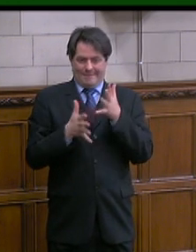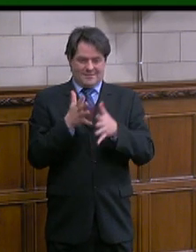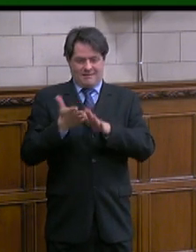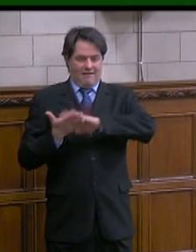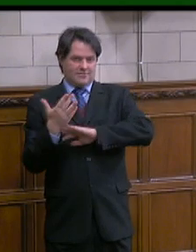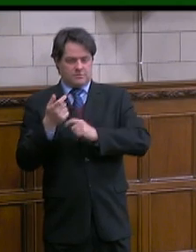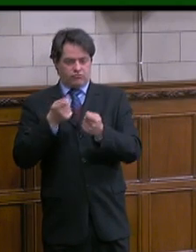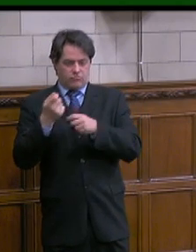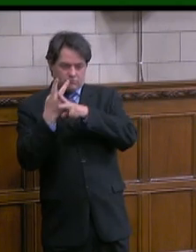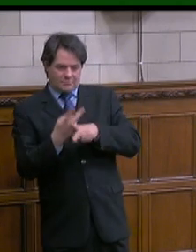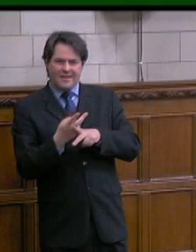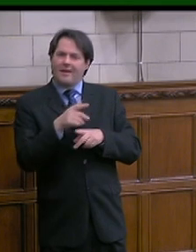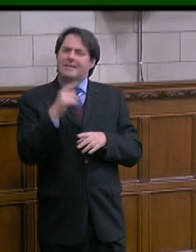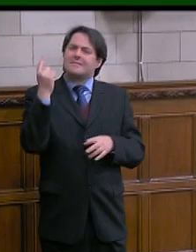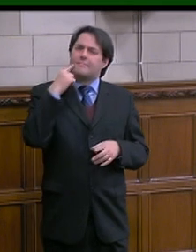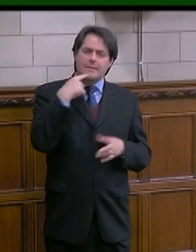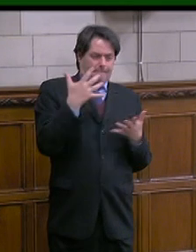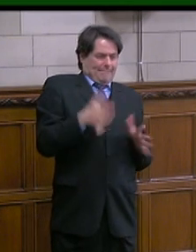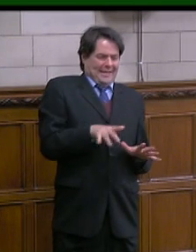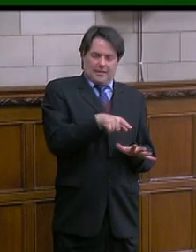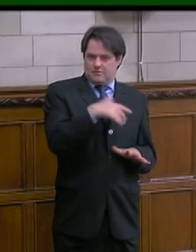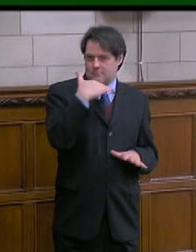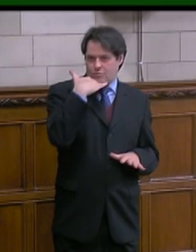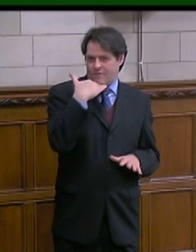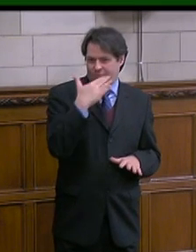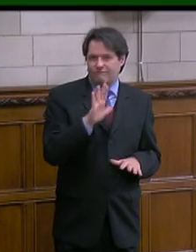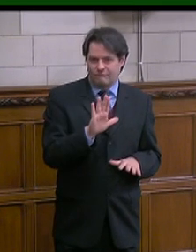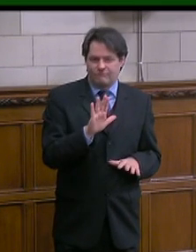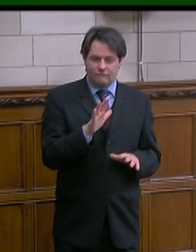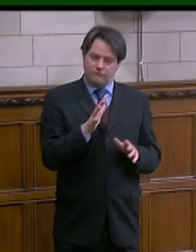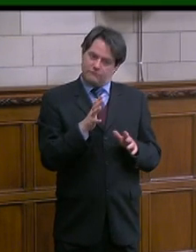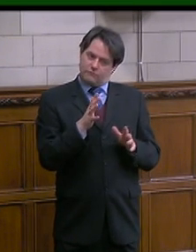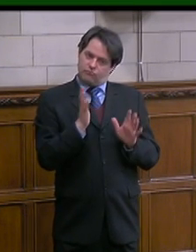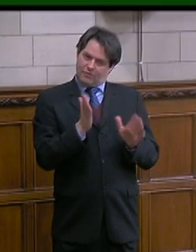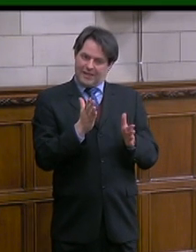It is not a simple process of saying the qualification is already done and dusted and ready to run.